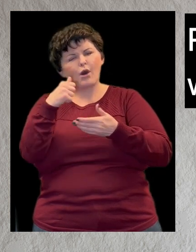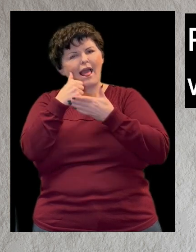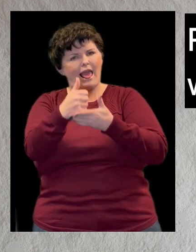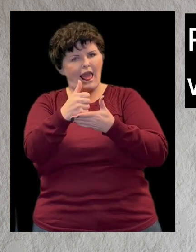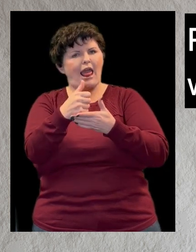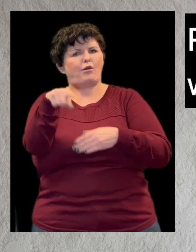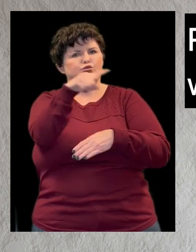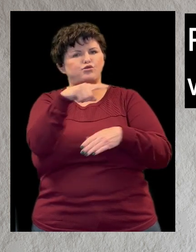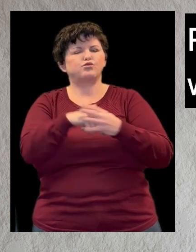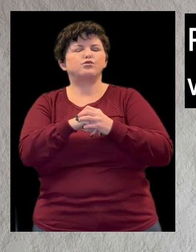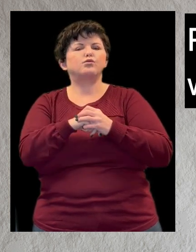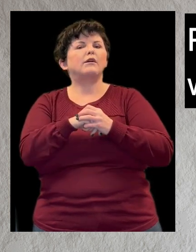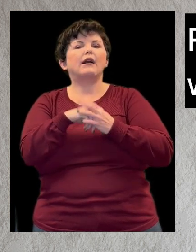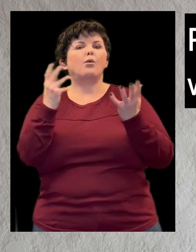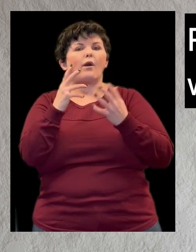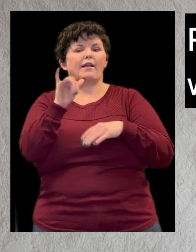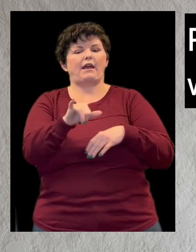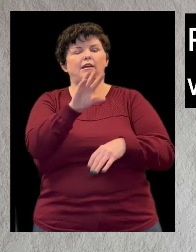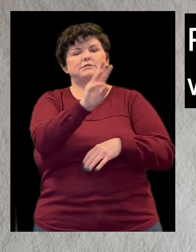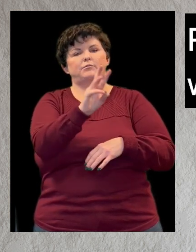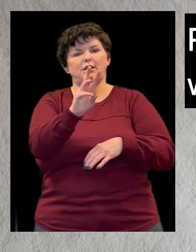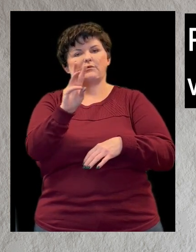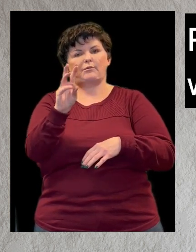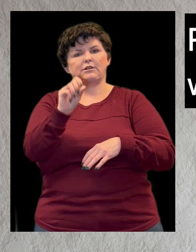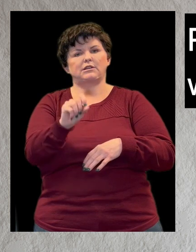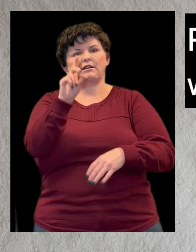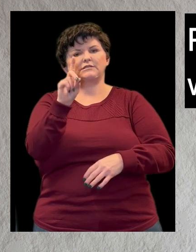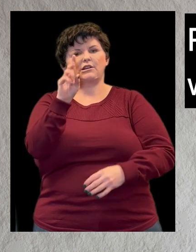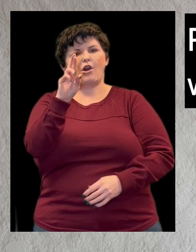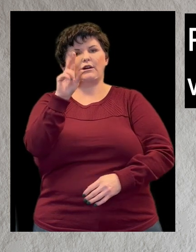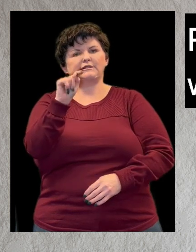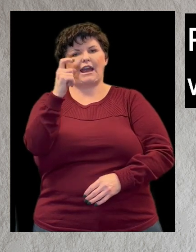And that's at www.drtx.org/selfadvocate,